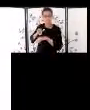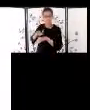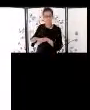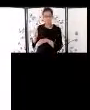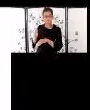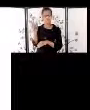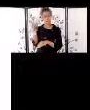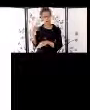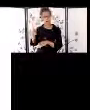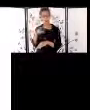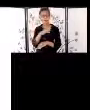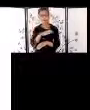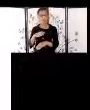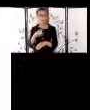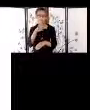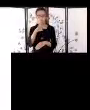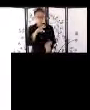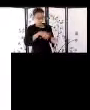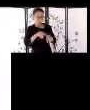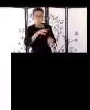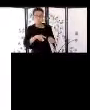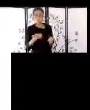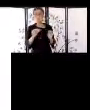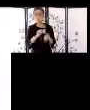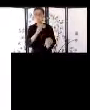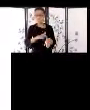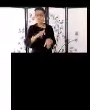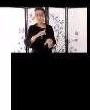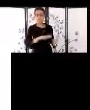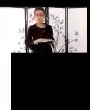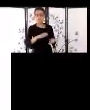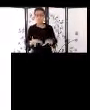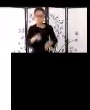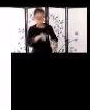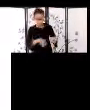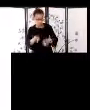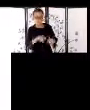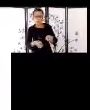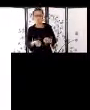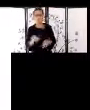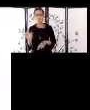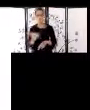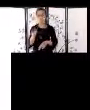committee and it might allow me to do any necessary or helpful follow-ups if your application